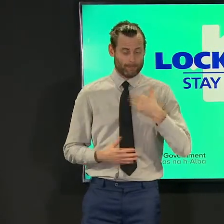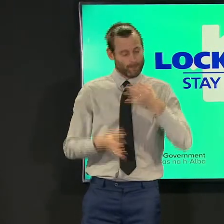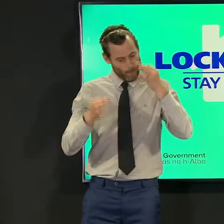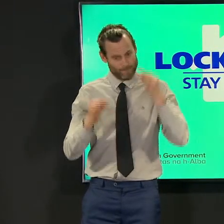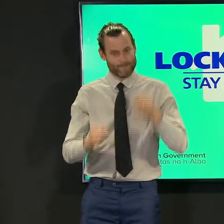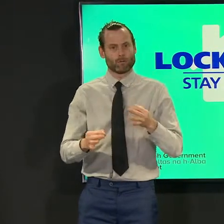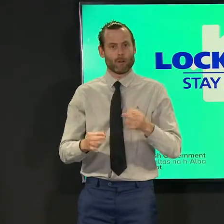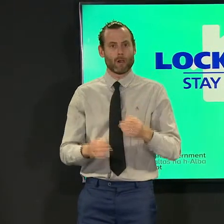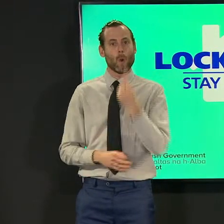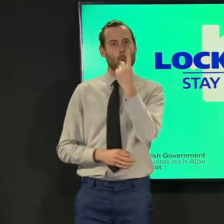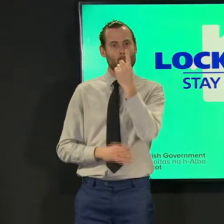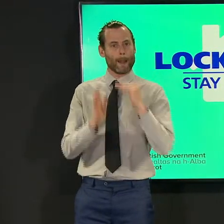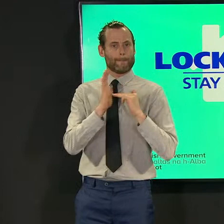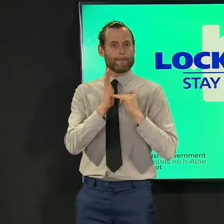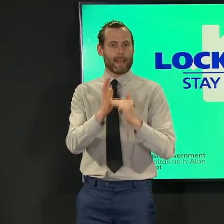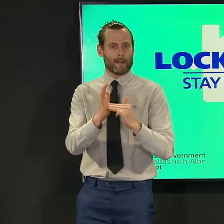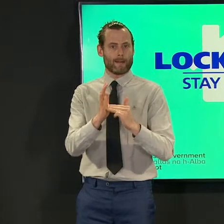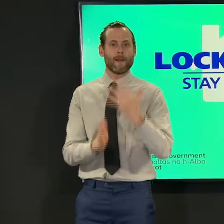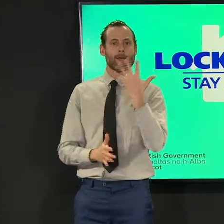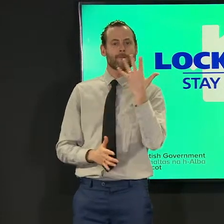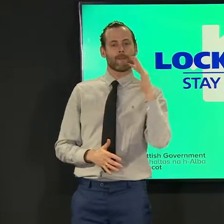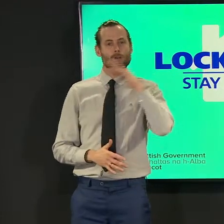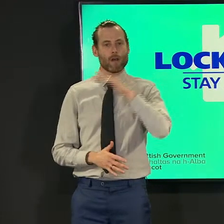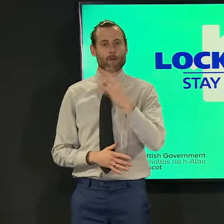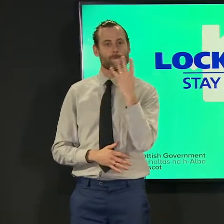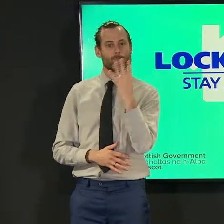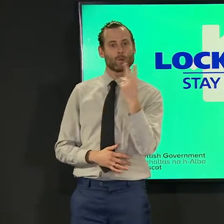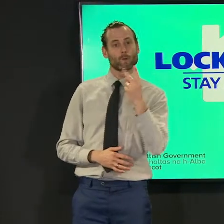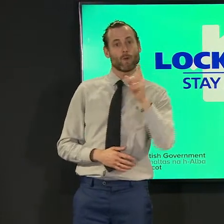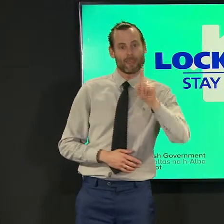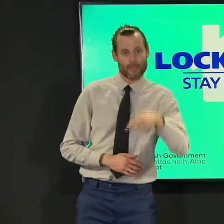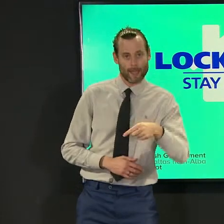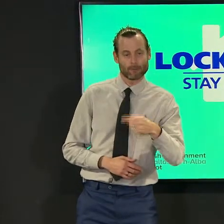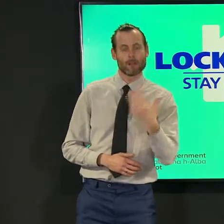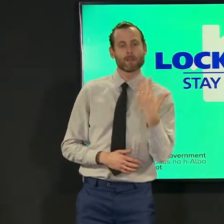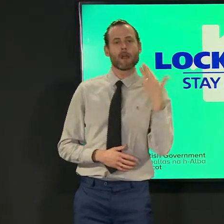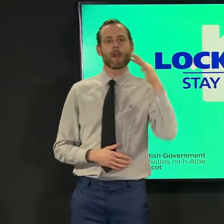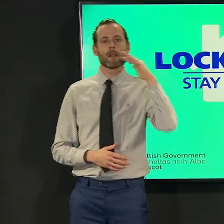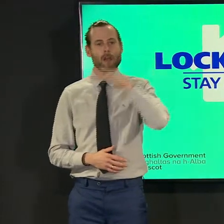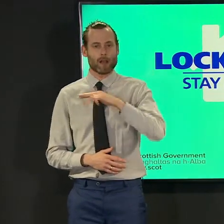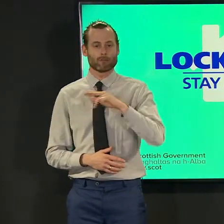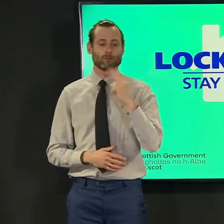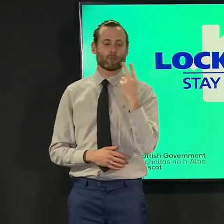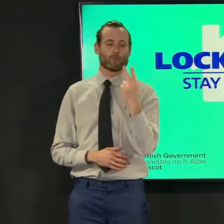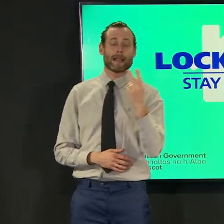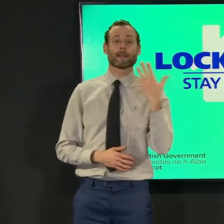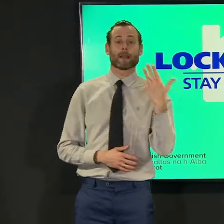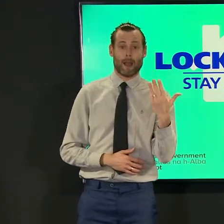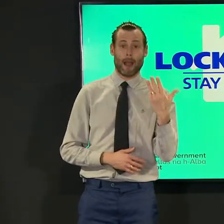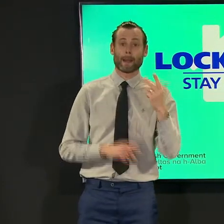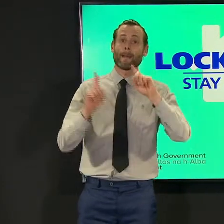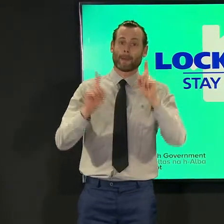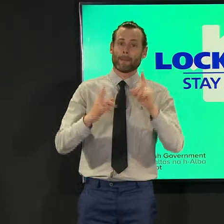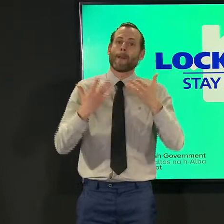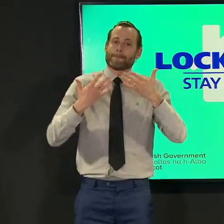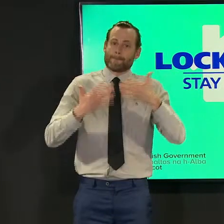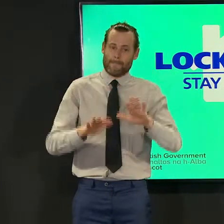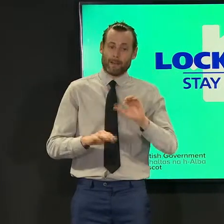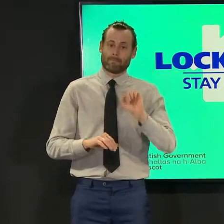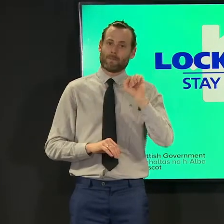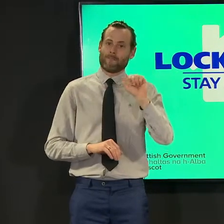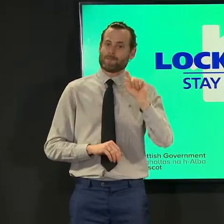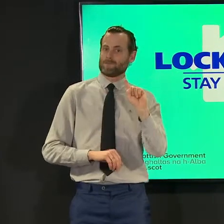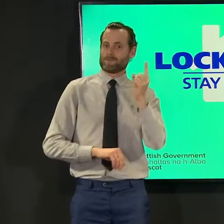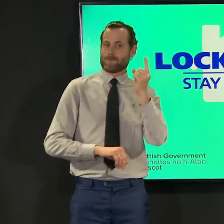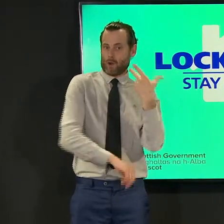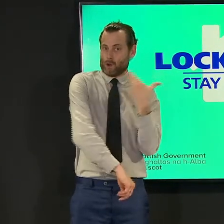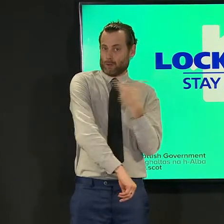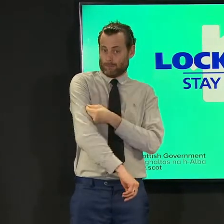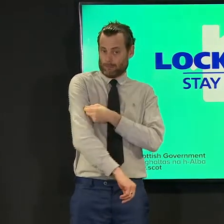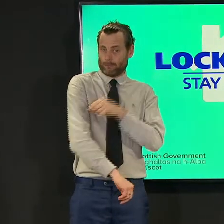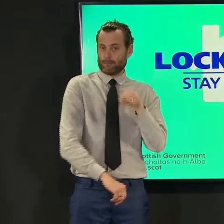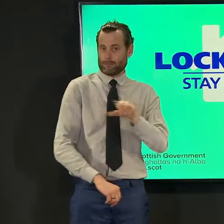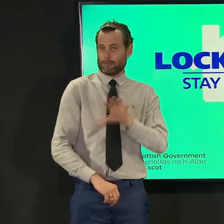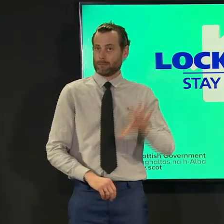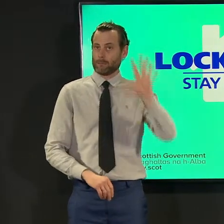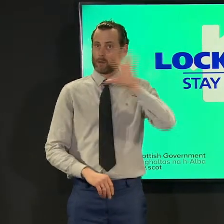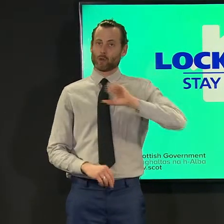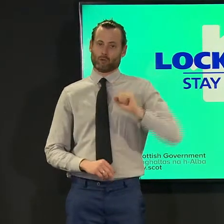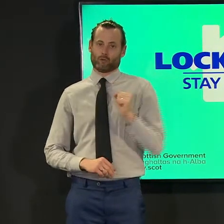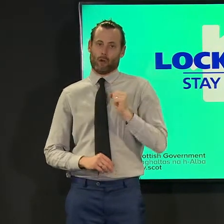1,542,929 people in scotland have received their first dose of the vaccine